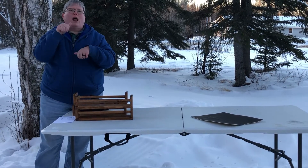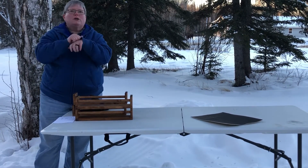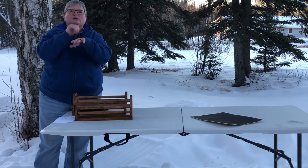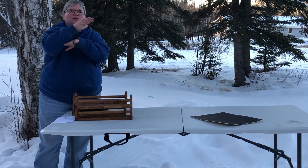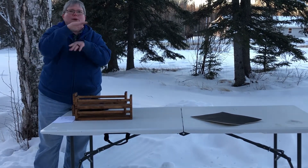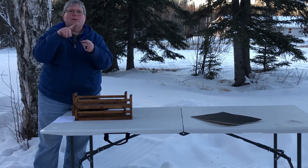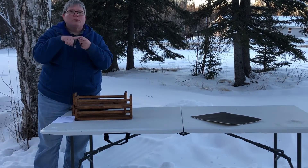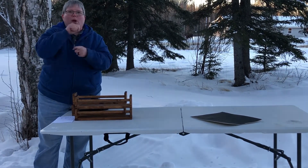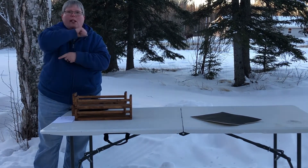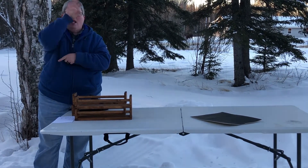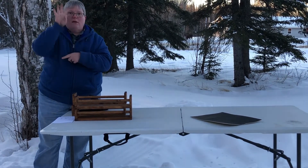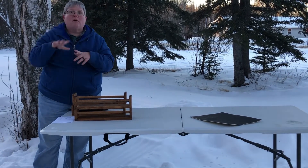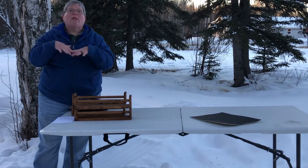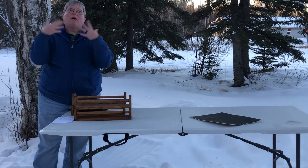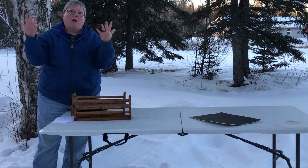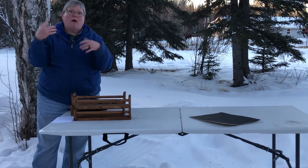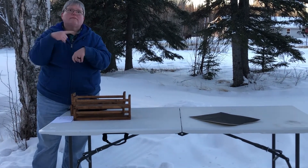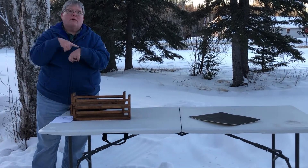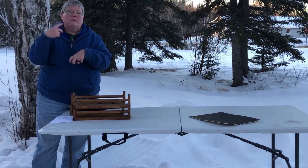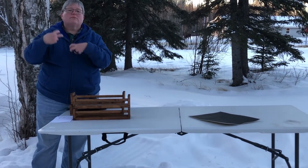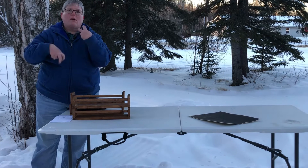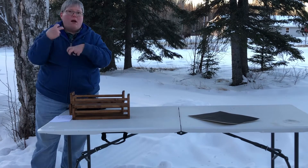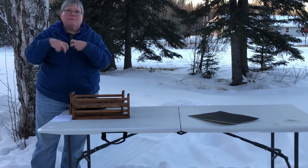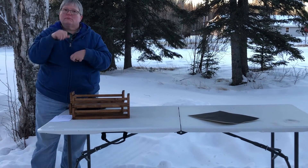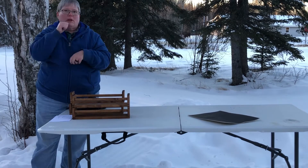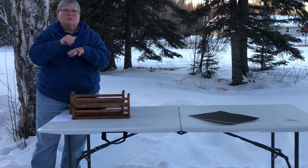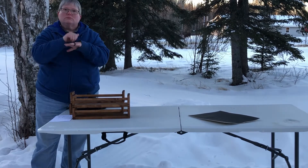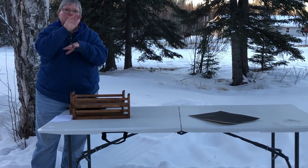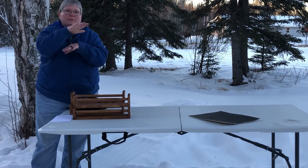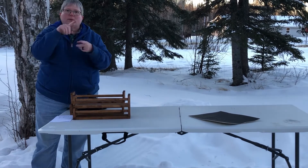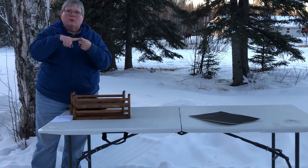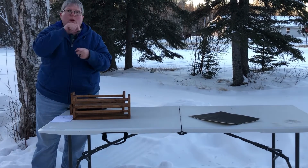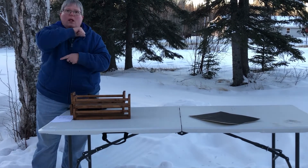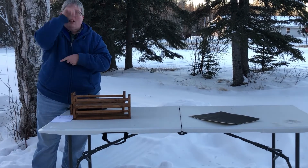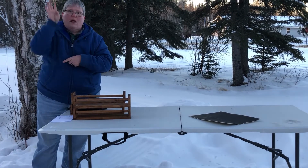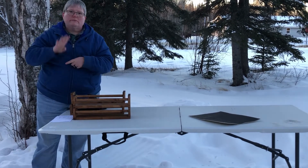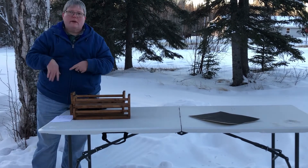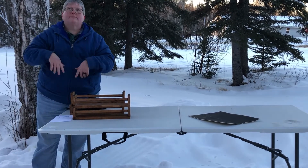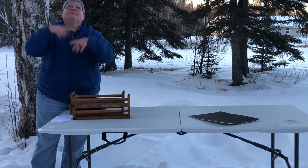don't ship to Alaska. A lot of times that's the problem, where they just don't ship to Alaska. So ugh!